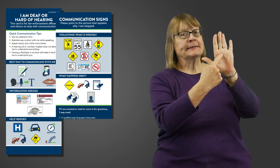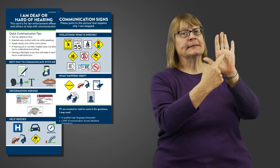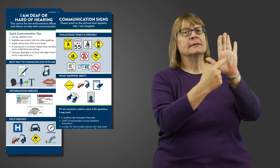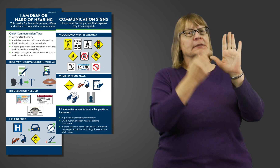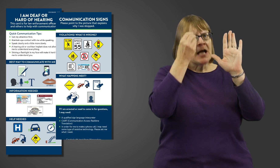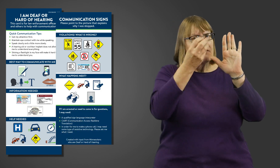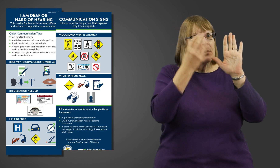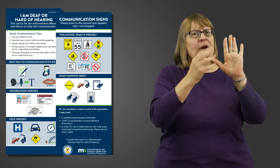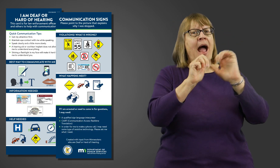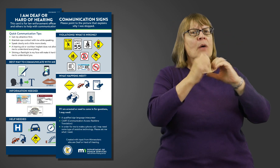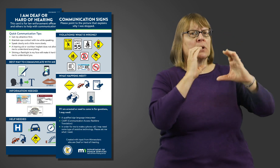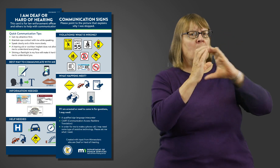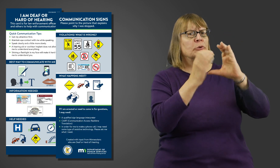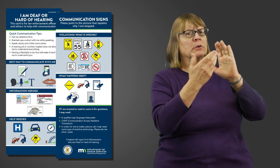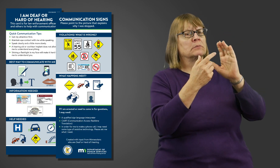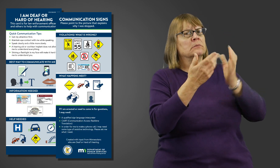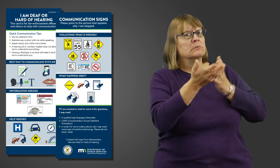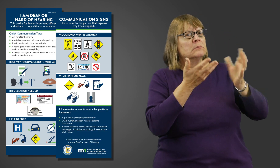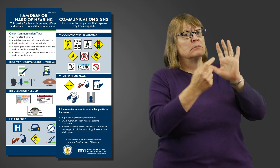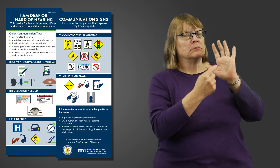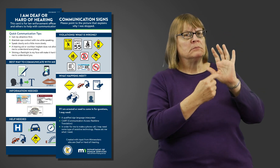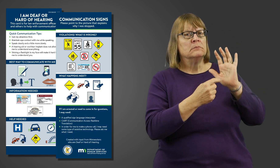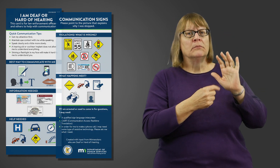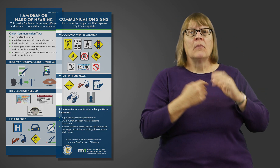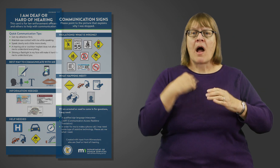These cards typically indicate that they have a hearing loss